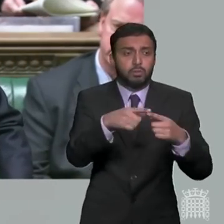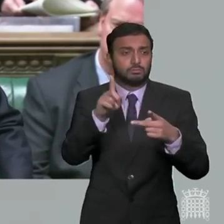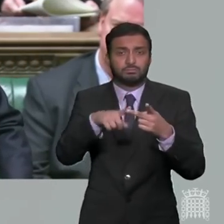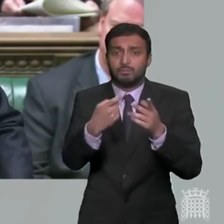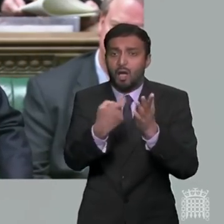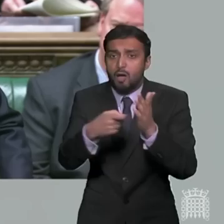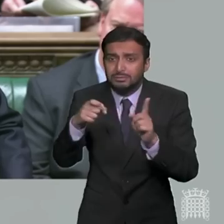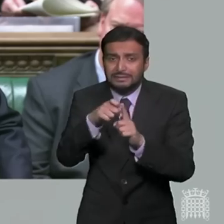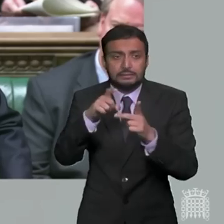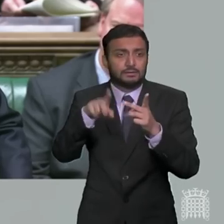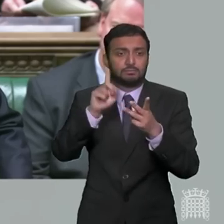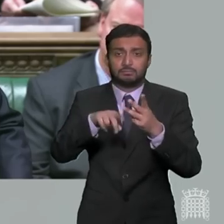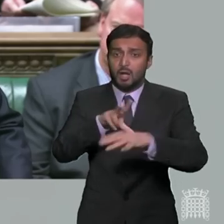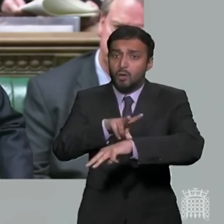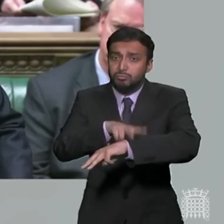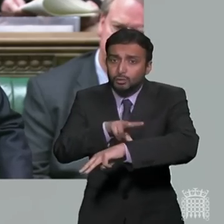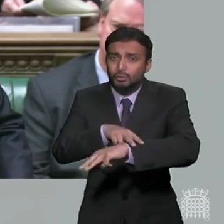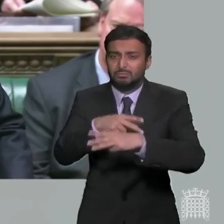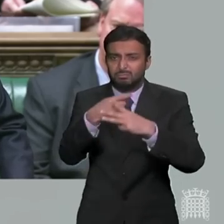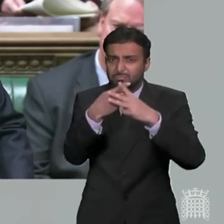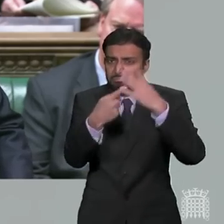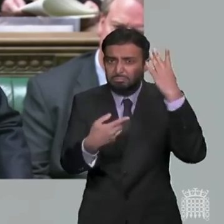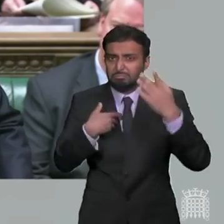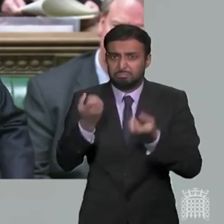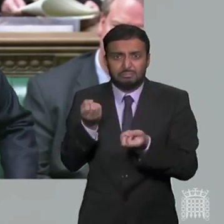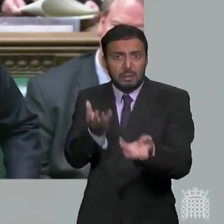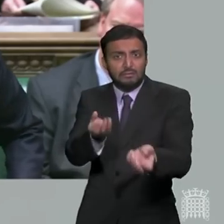If the Labour party is serious about supporting growth, maybe it should get on the phone with